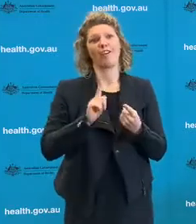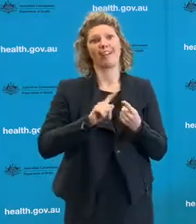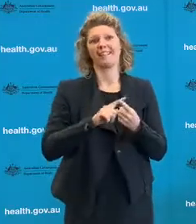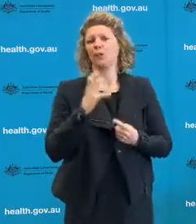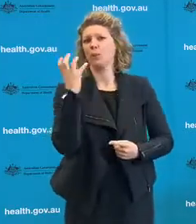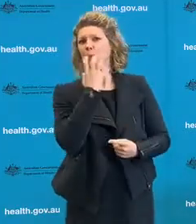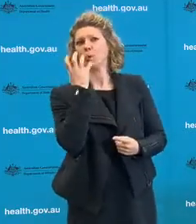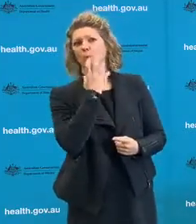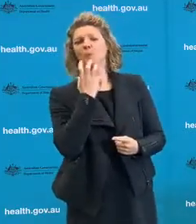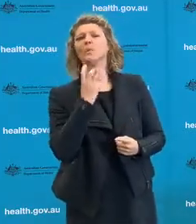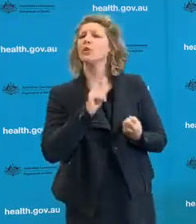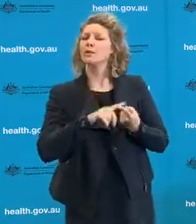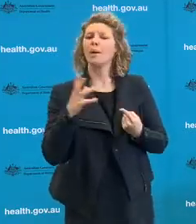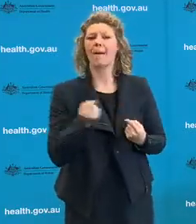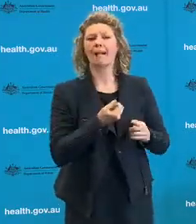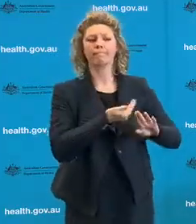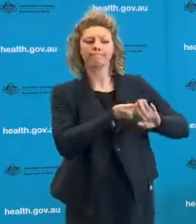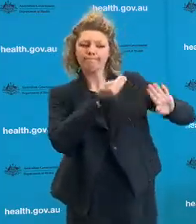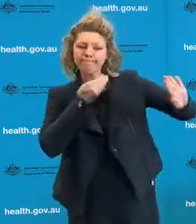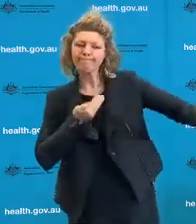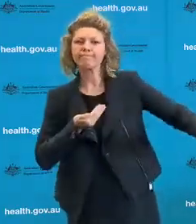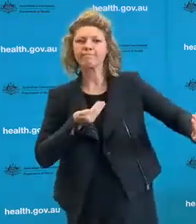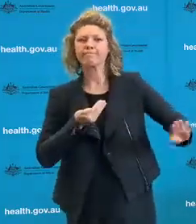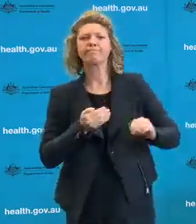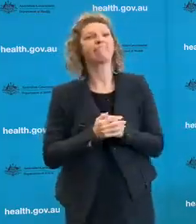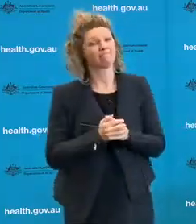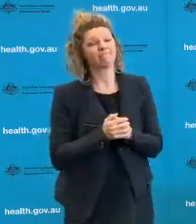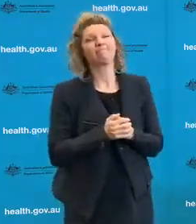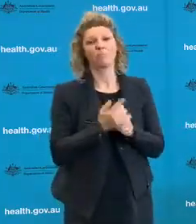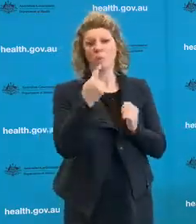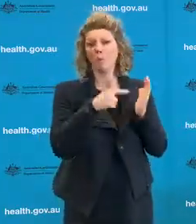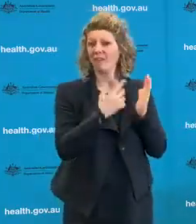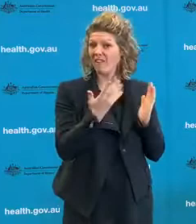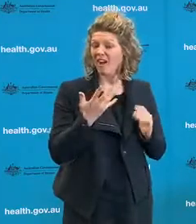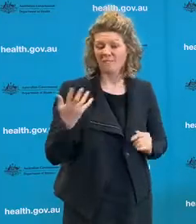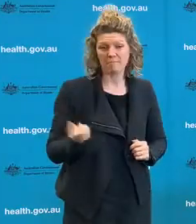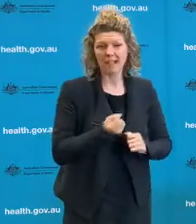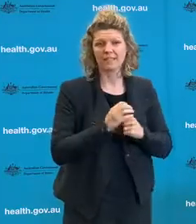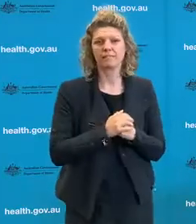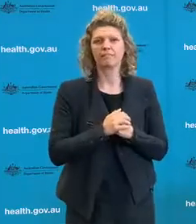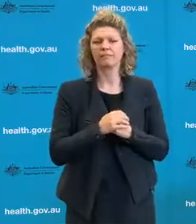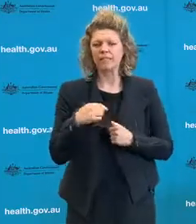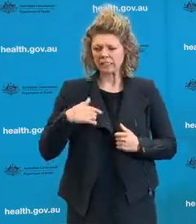keep physical distance. That means get tested if you're at all unwell.